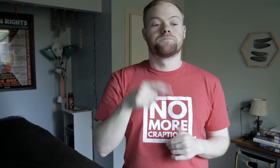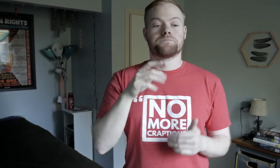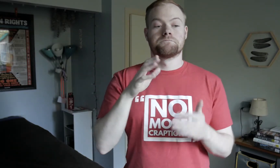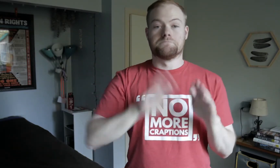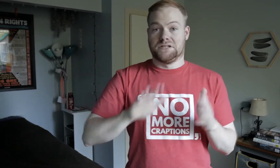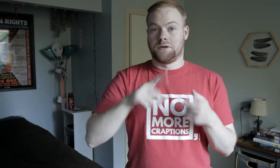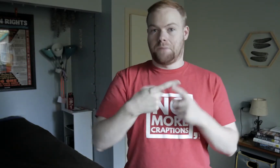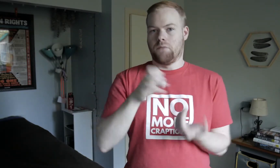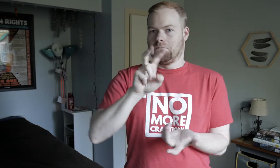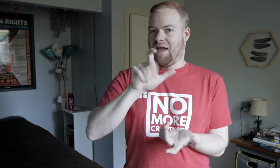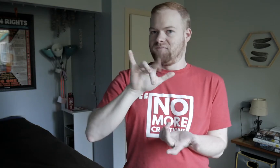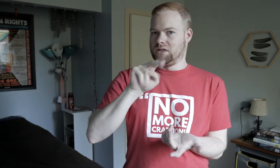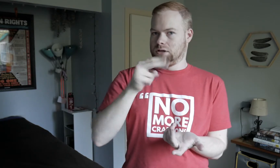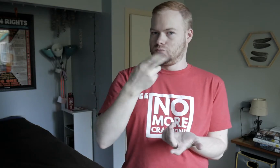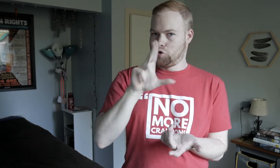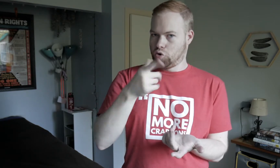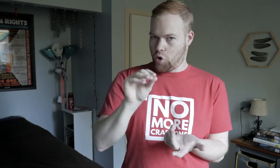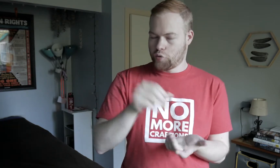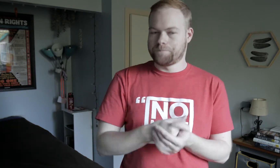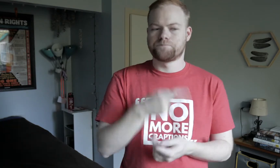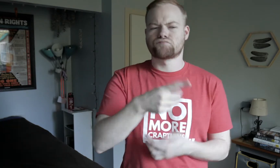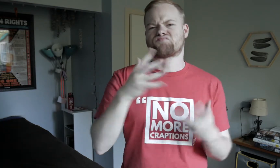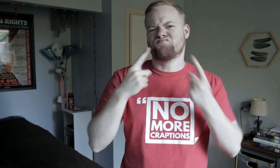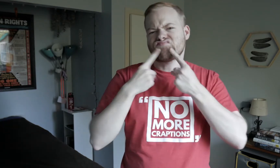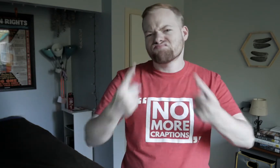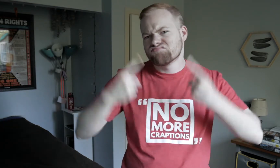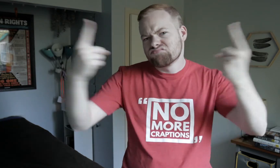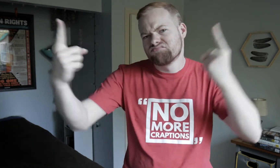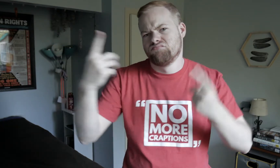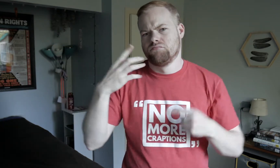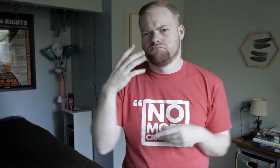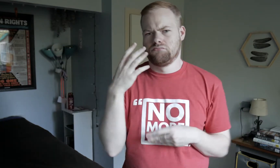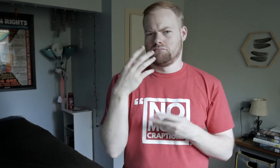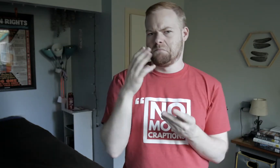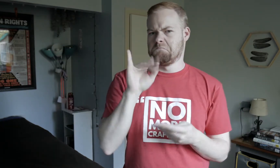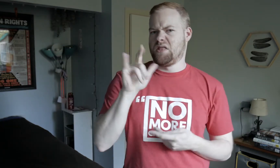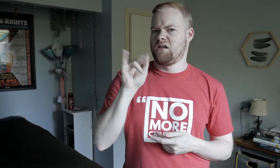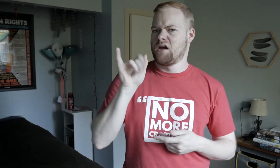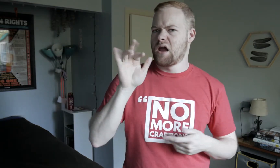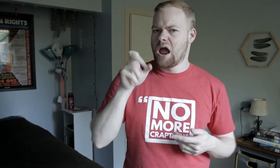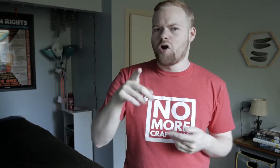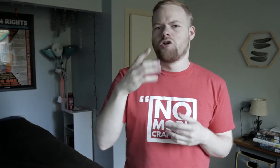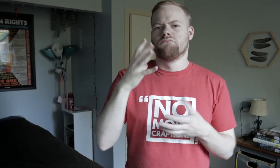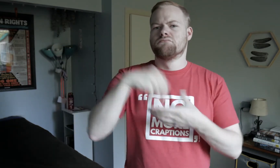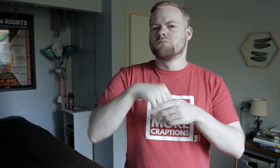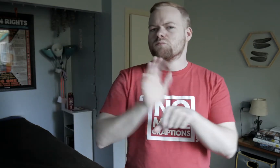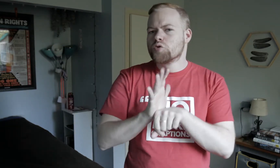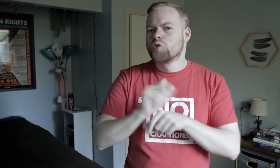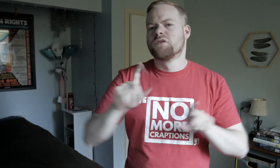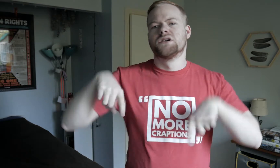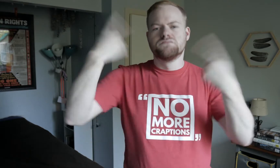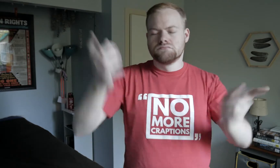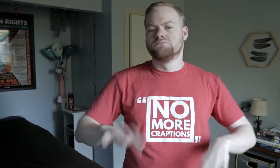This is basically about Evelyn Hugo. She’s a famous billionaire, she’s been in movies her whole life.